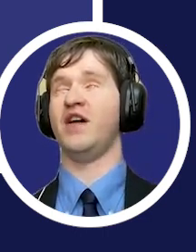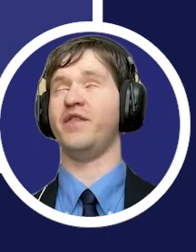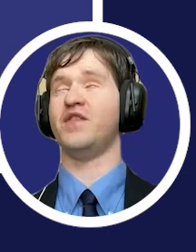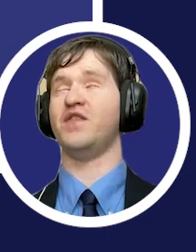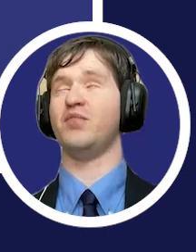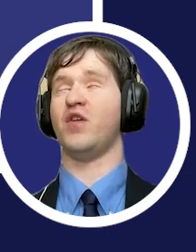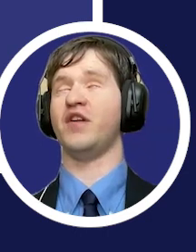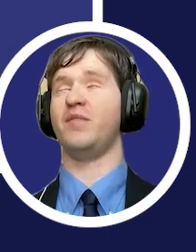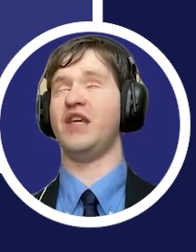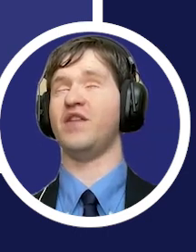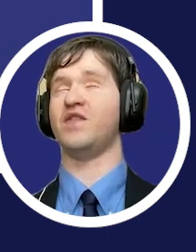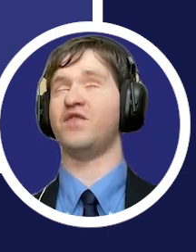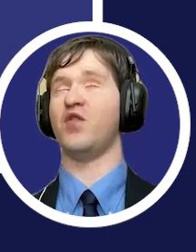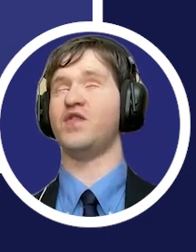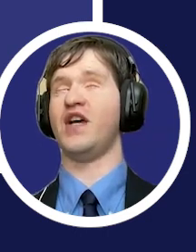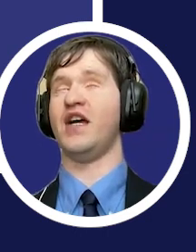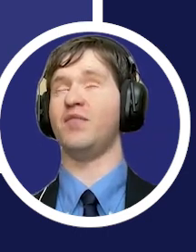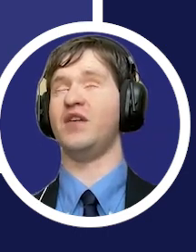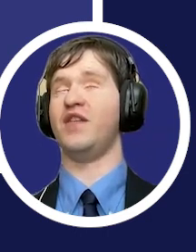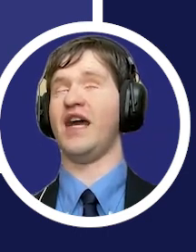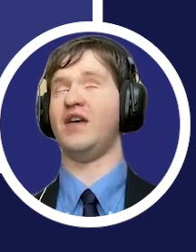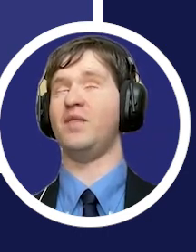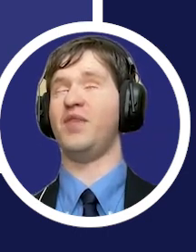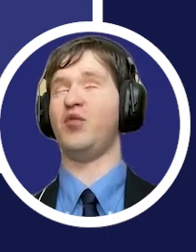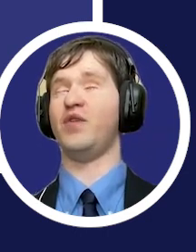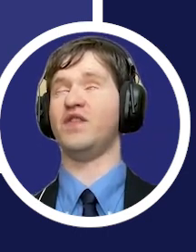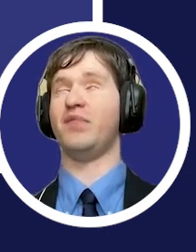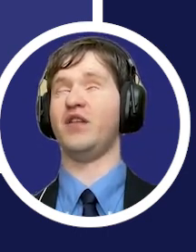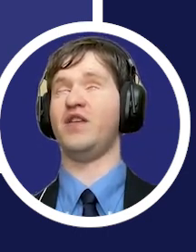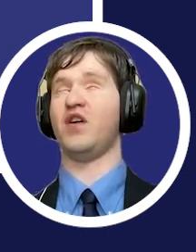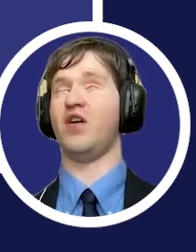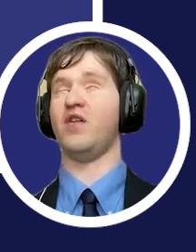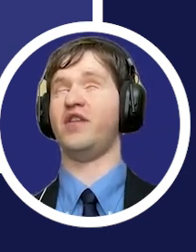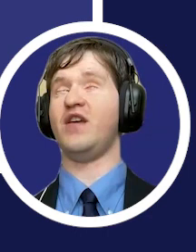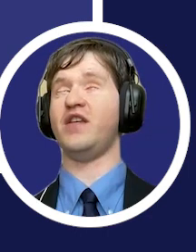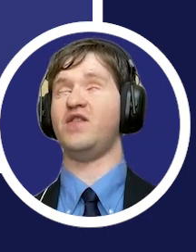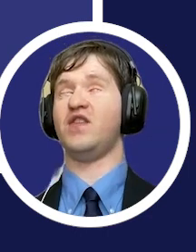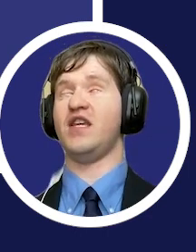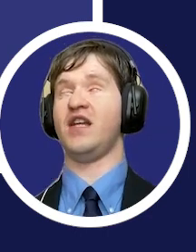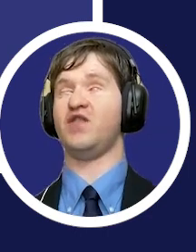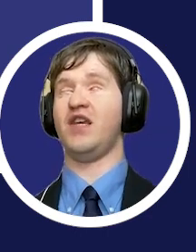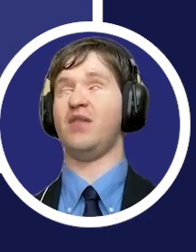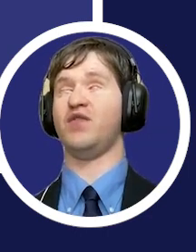Now this is important because it's the first time that people with disabilities are legally seen as being able